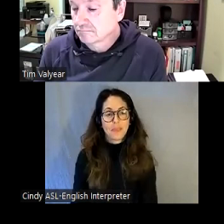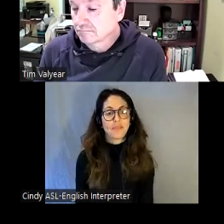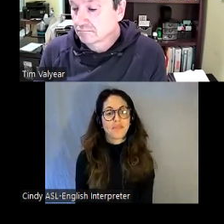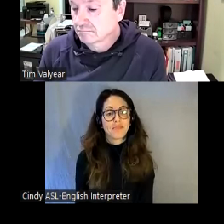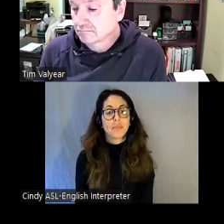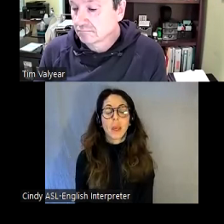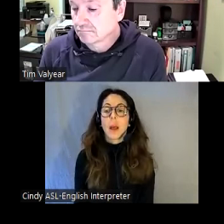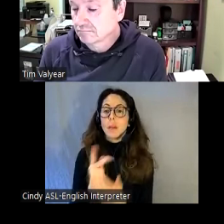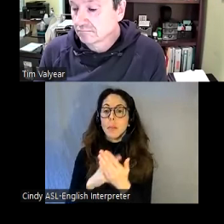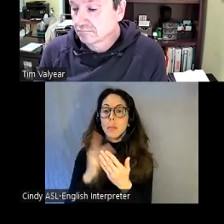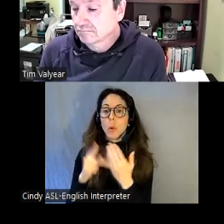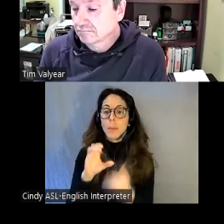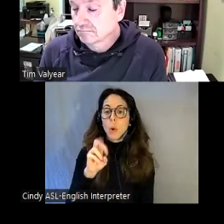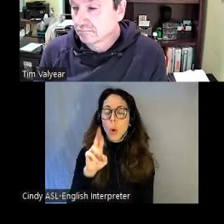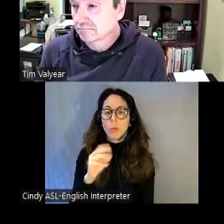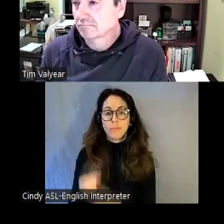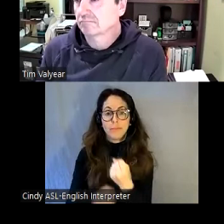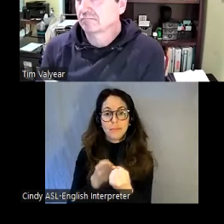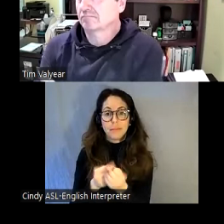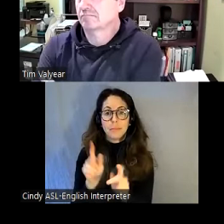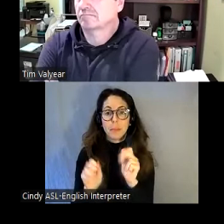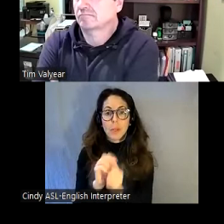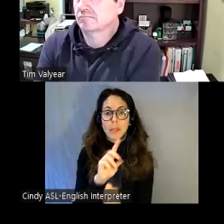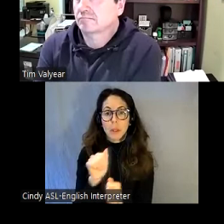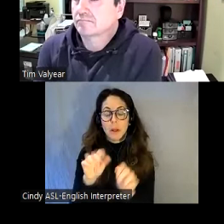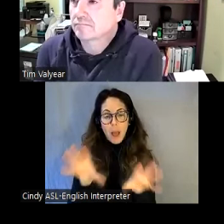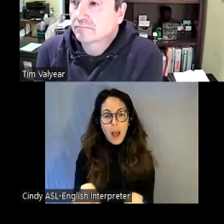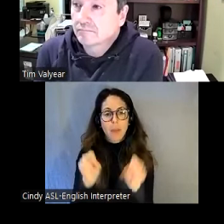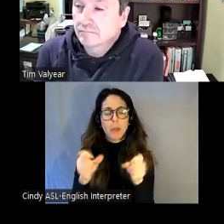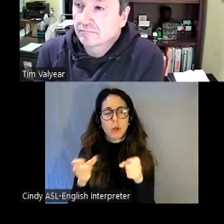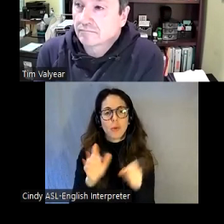people with disabilities have social and economic